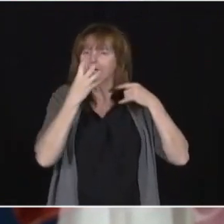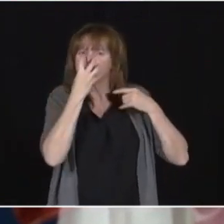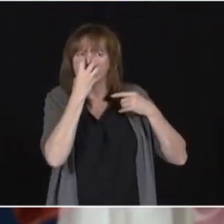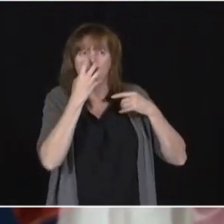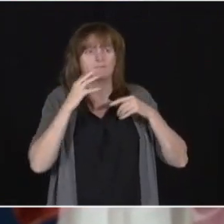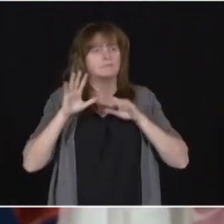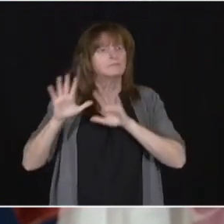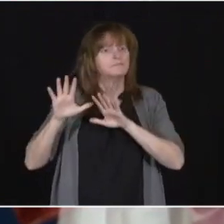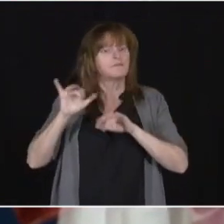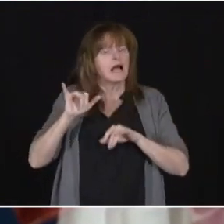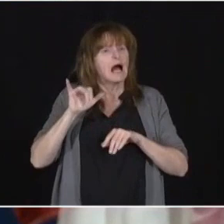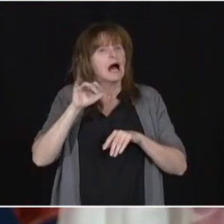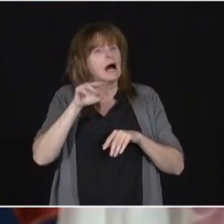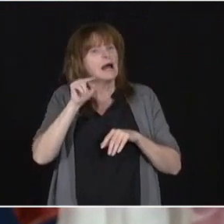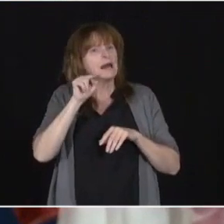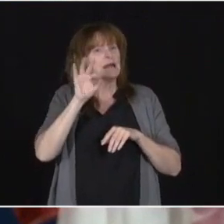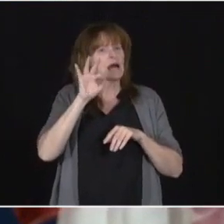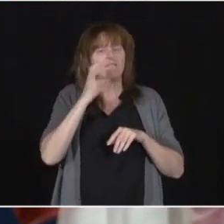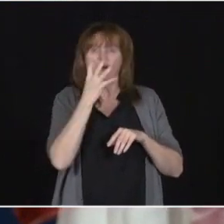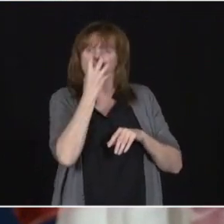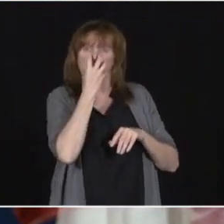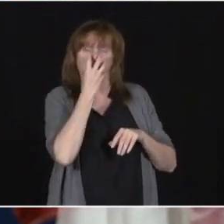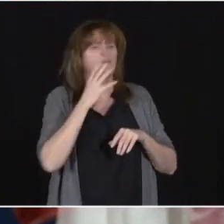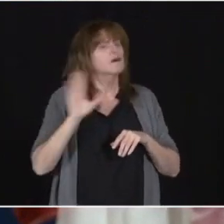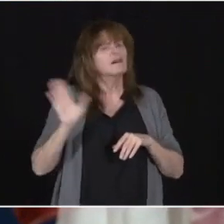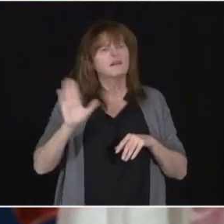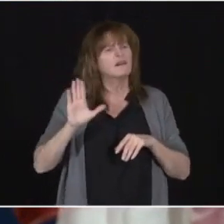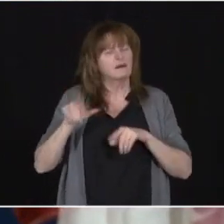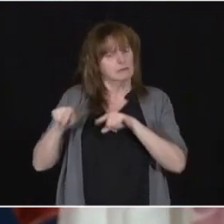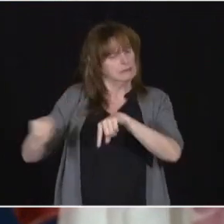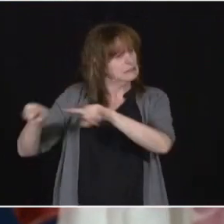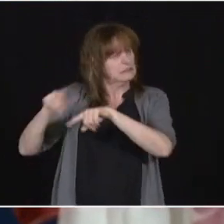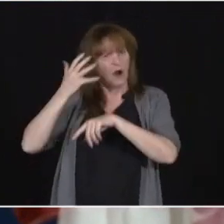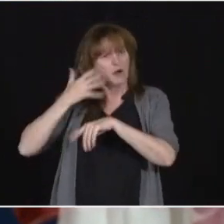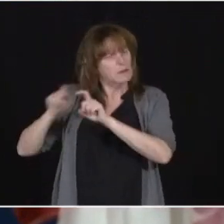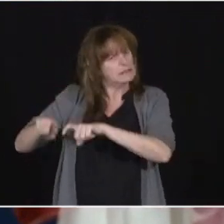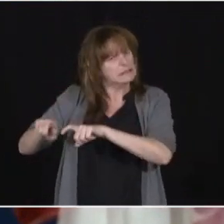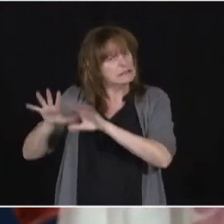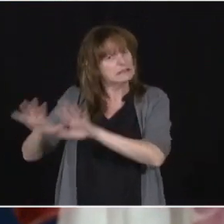N95 mask. Leave those for the healthcare workers.